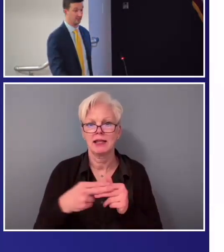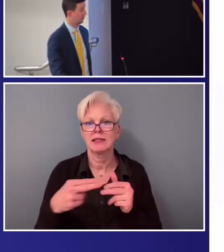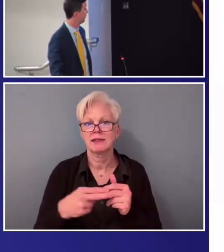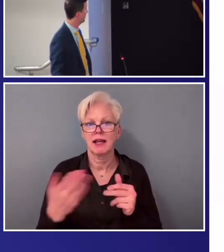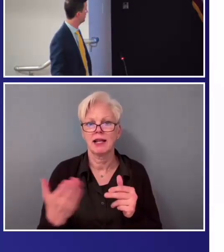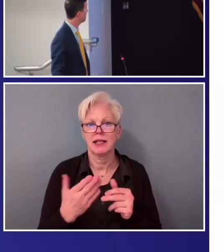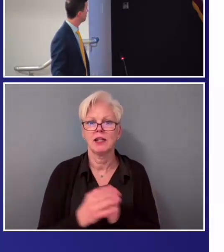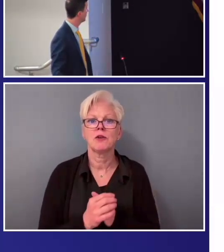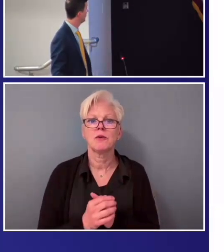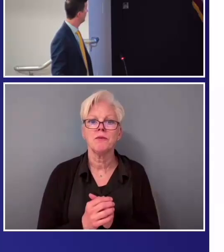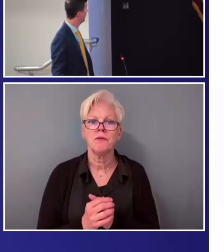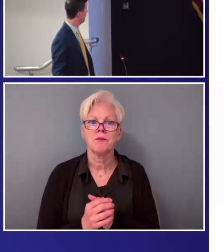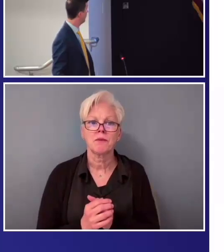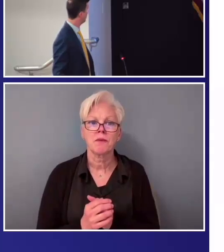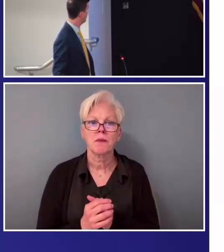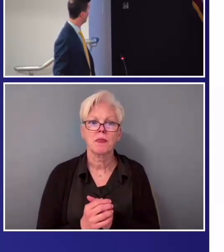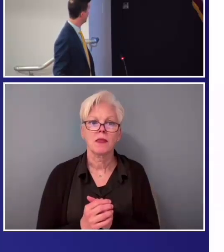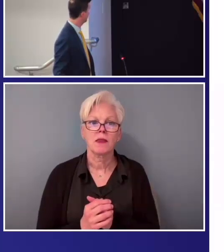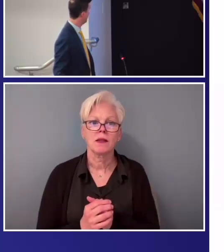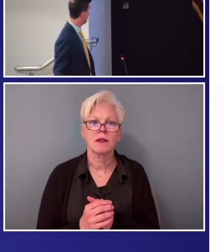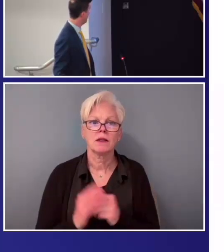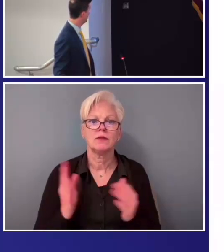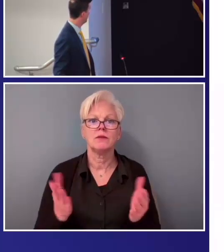slides you're holding. And then next slide.